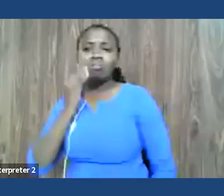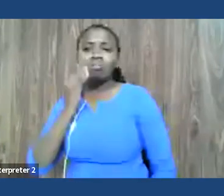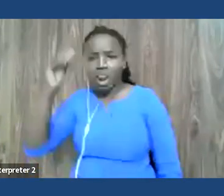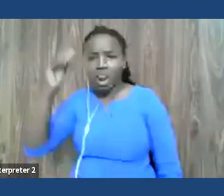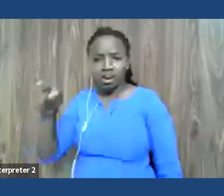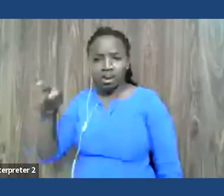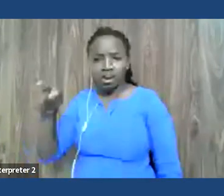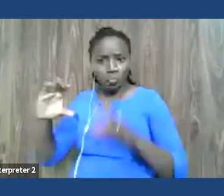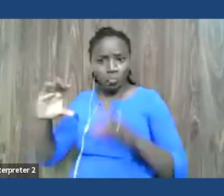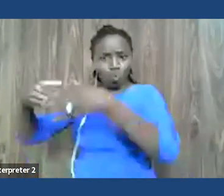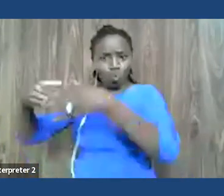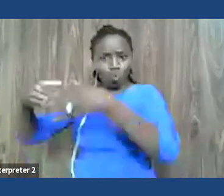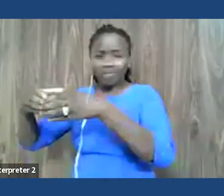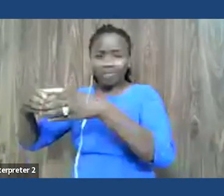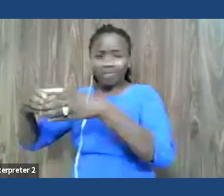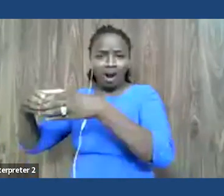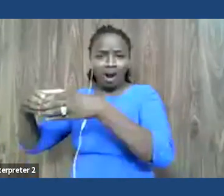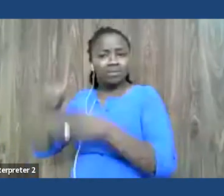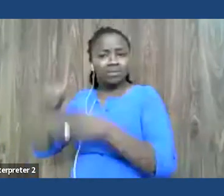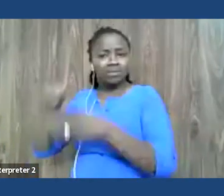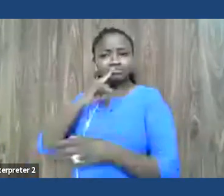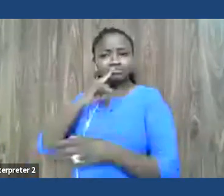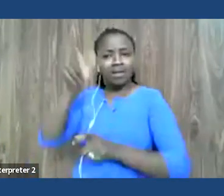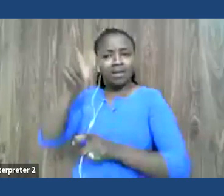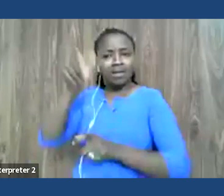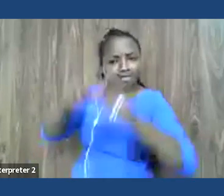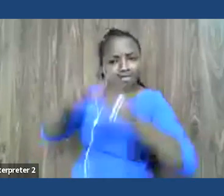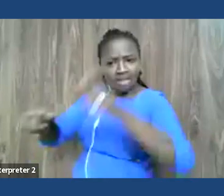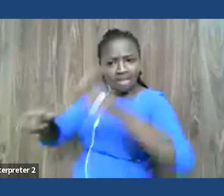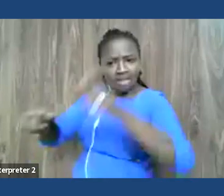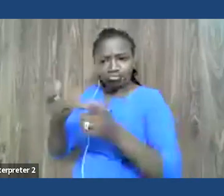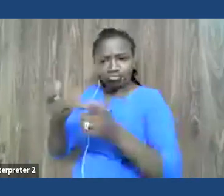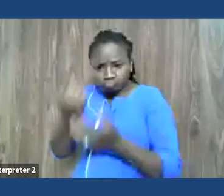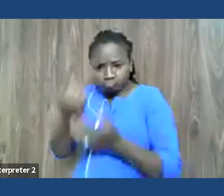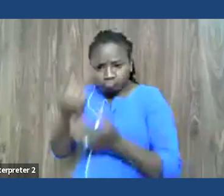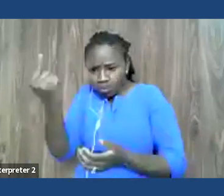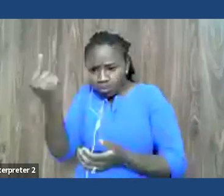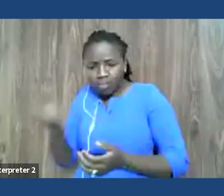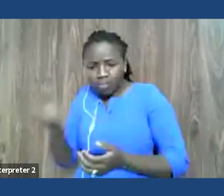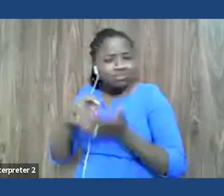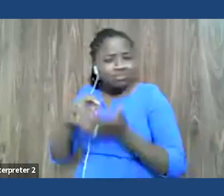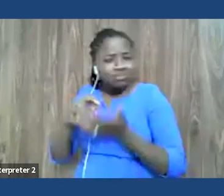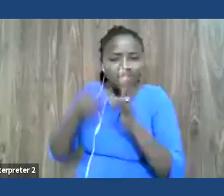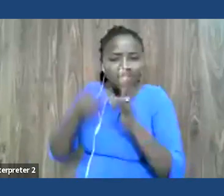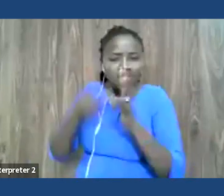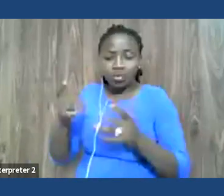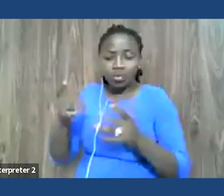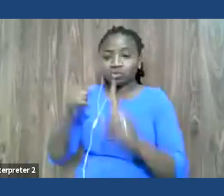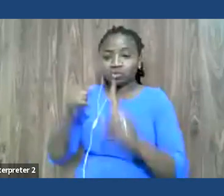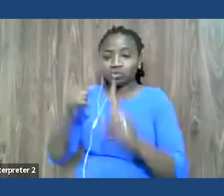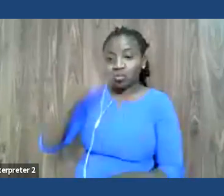Michael, you mentioned design for the individual needs and I know that when I was at IBM, we